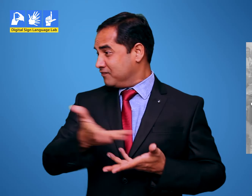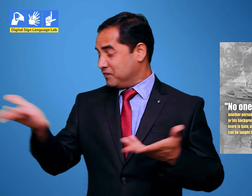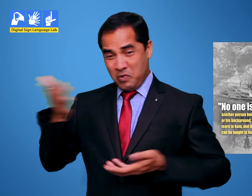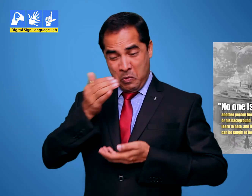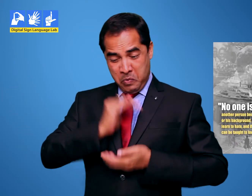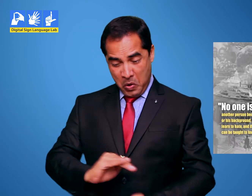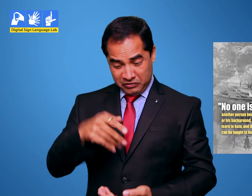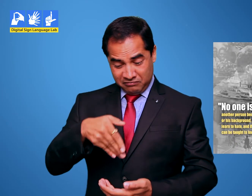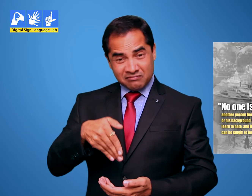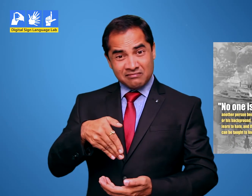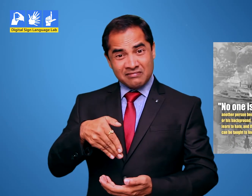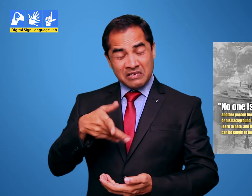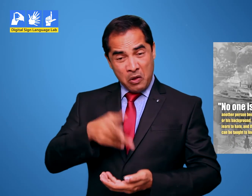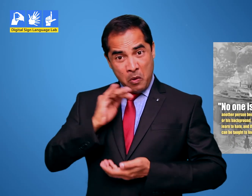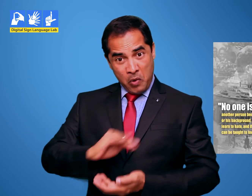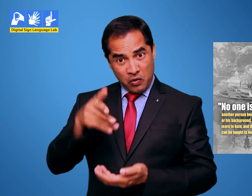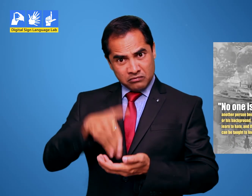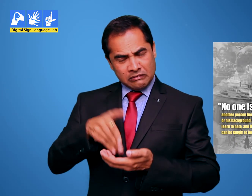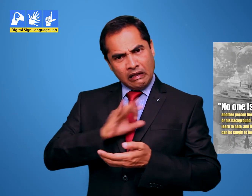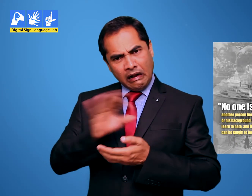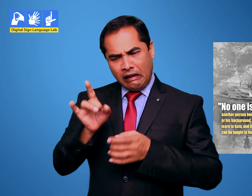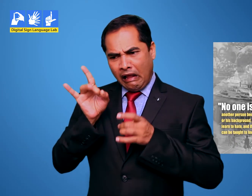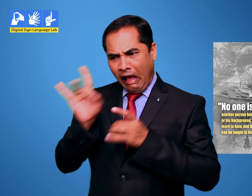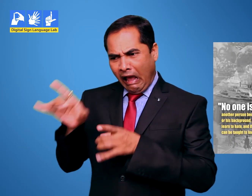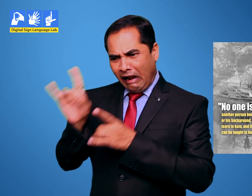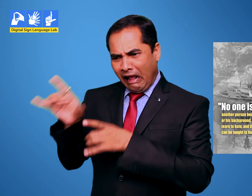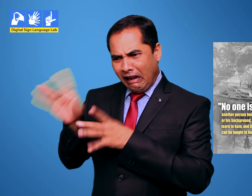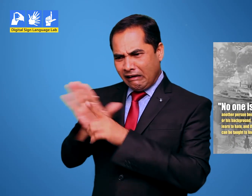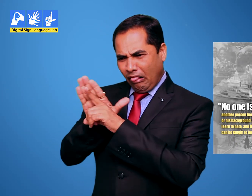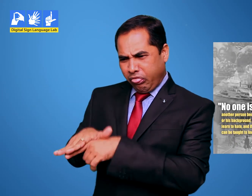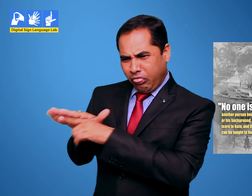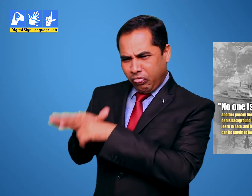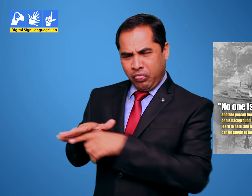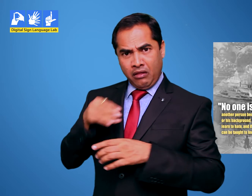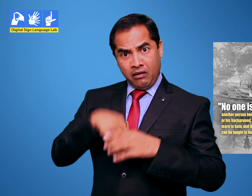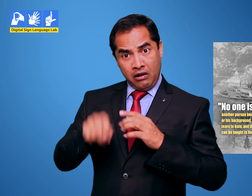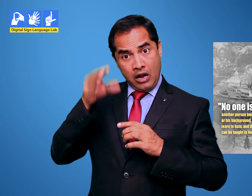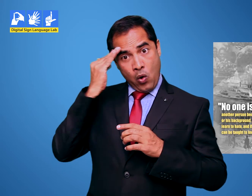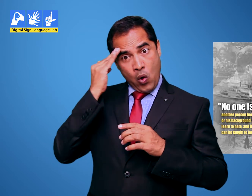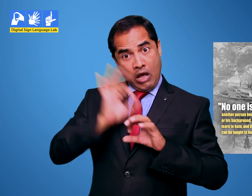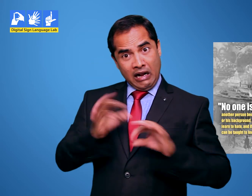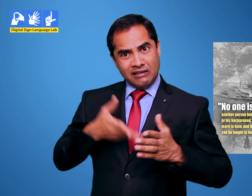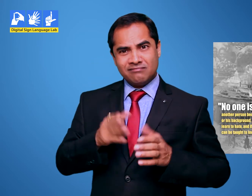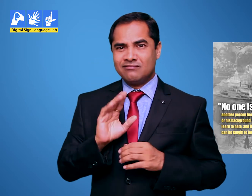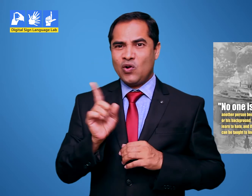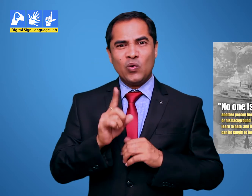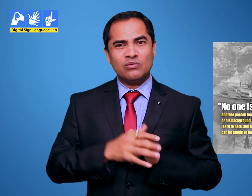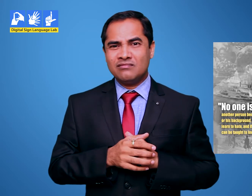No one is born hating another person because of the color of the skin or his